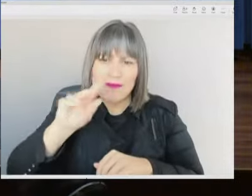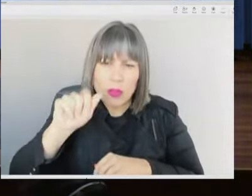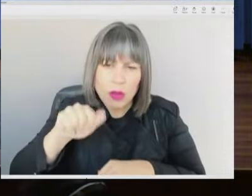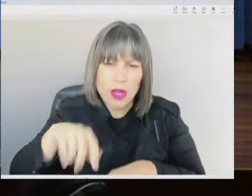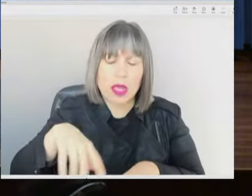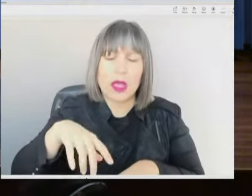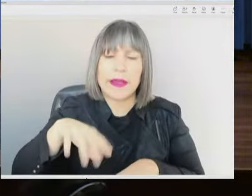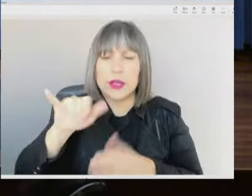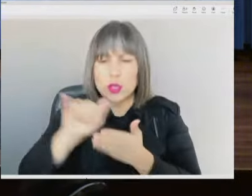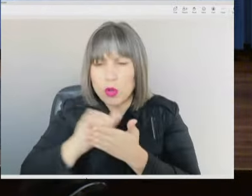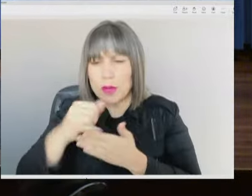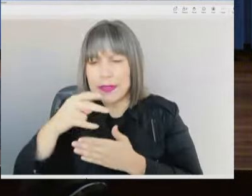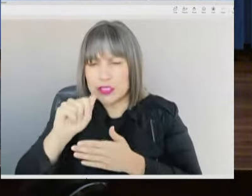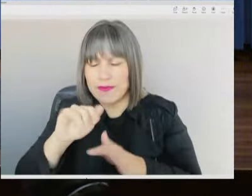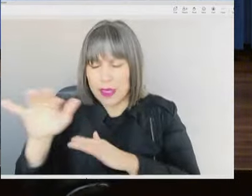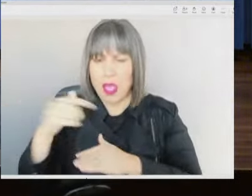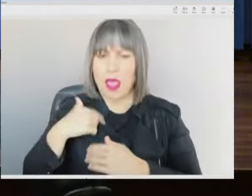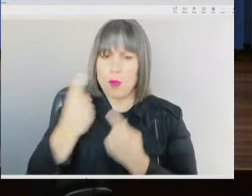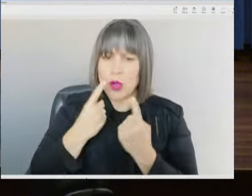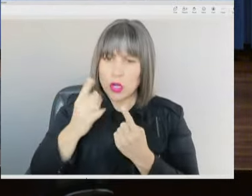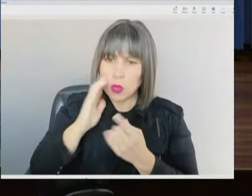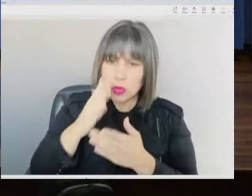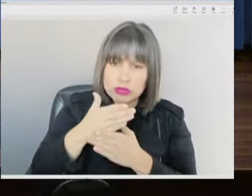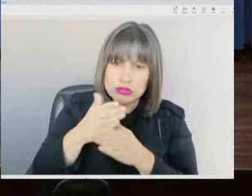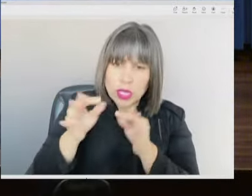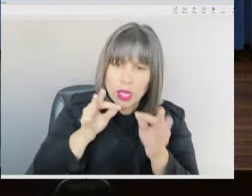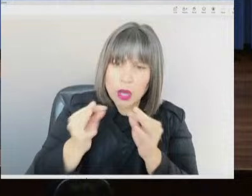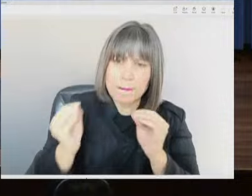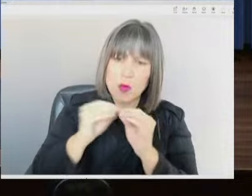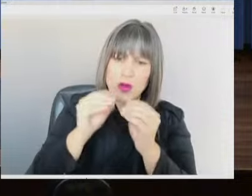Pennsylvania. I'm wondering if you could share any more details. And then I have a question on